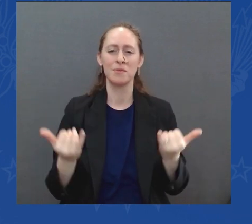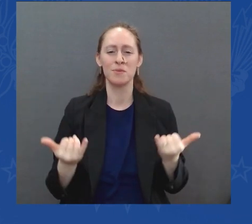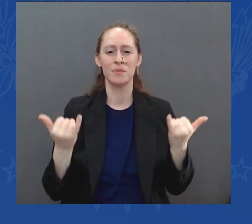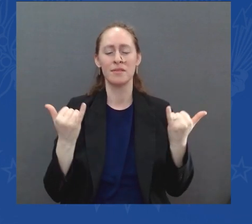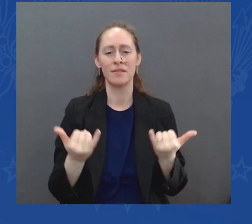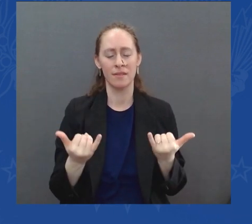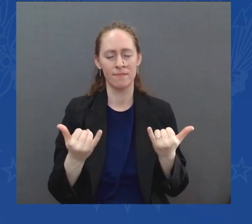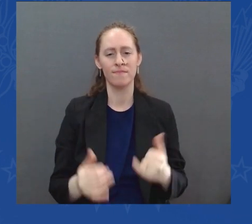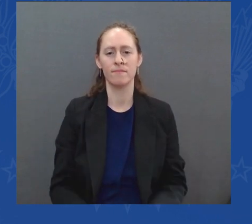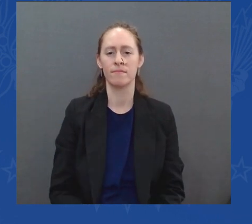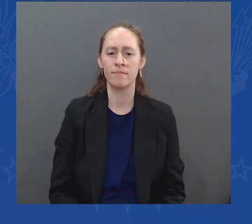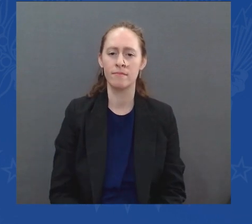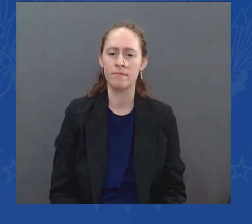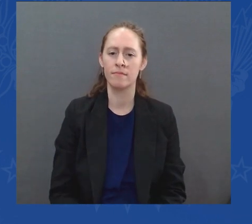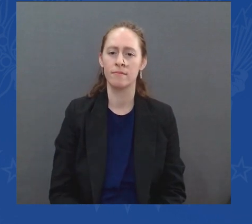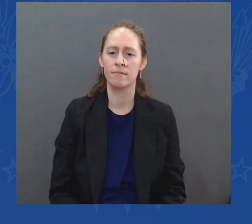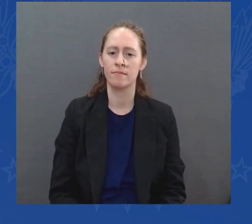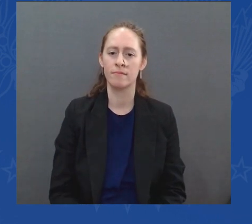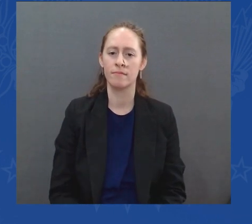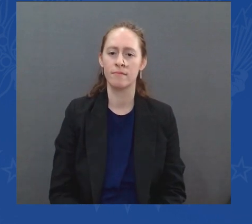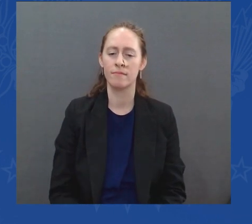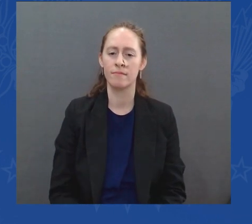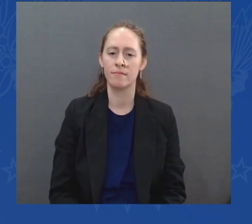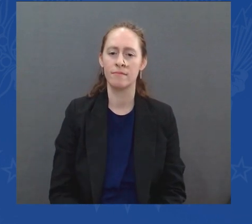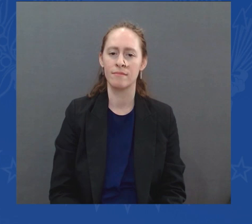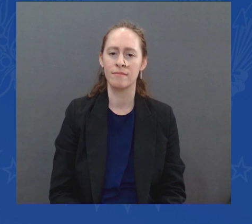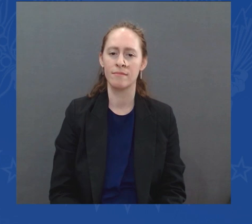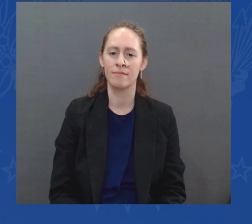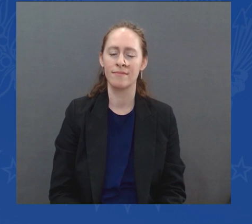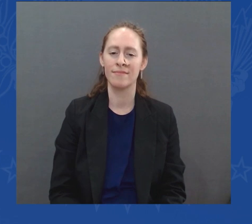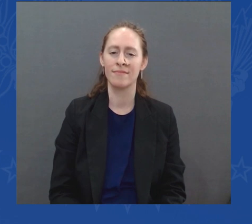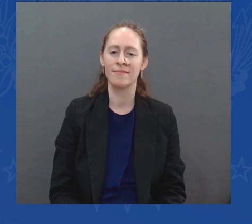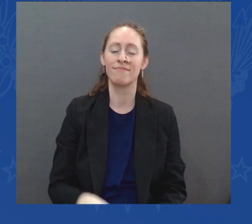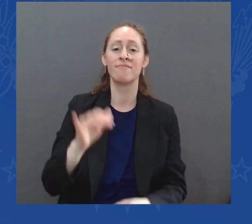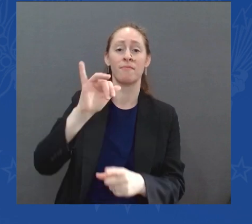cousins of Emmett Till, for whom the stories of these crimes